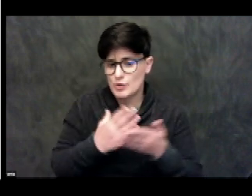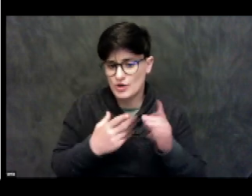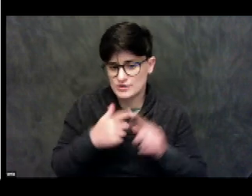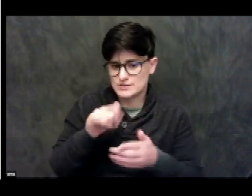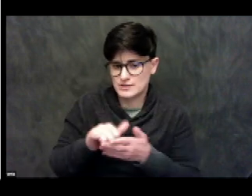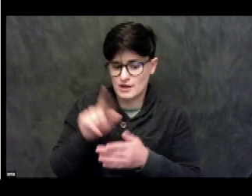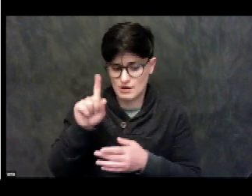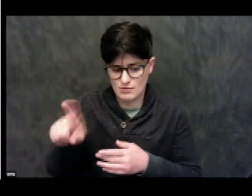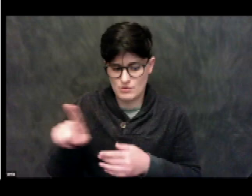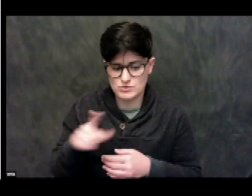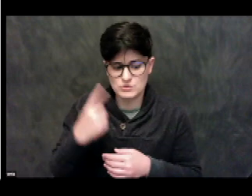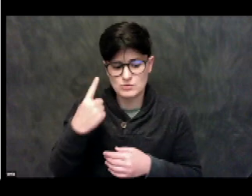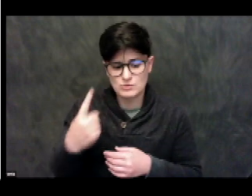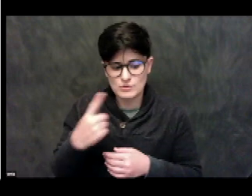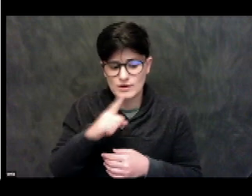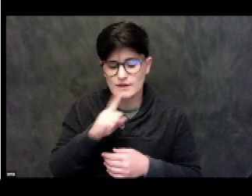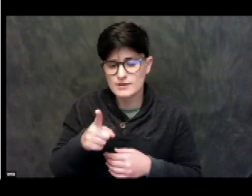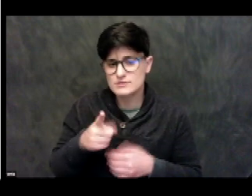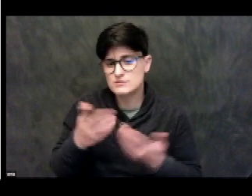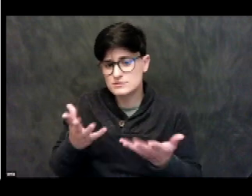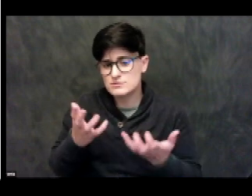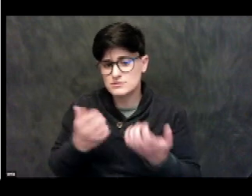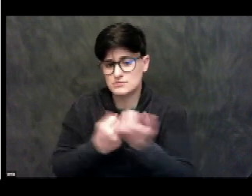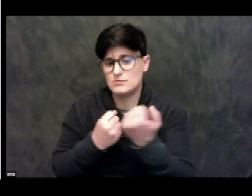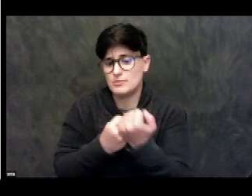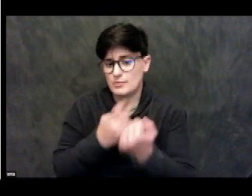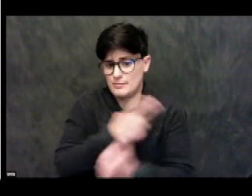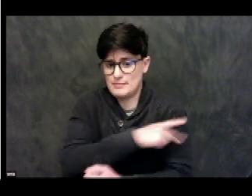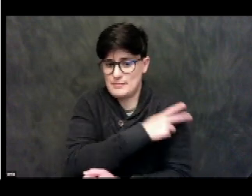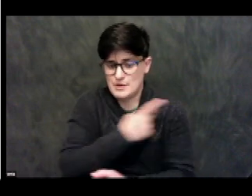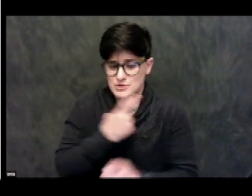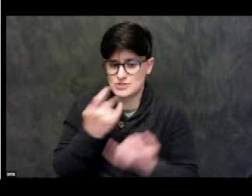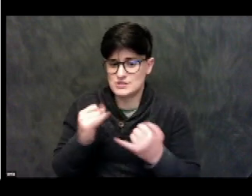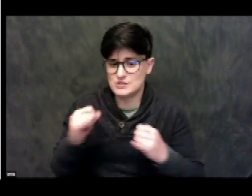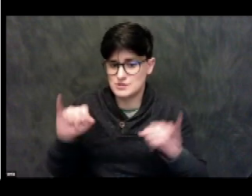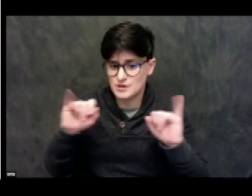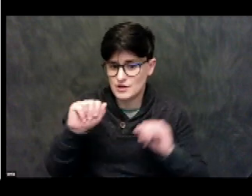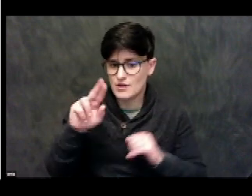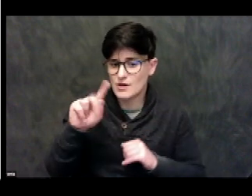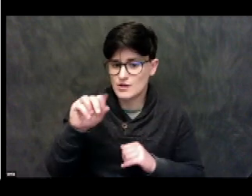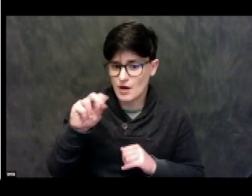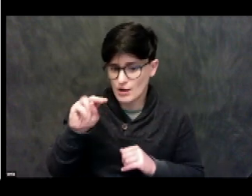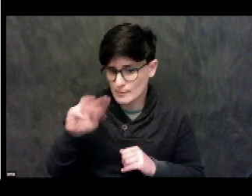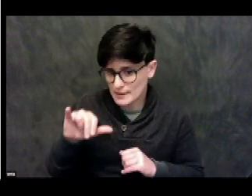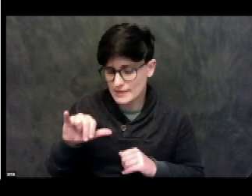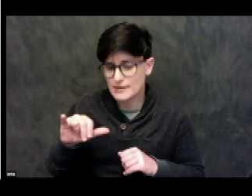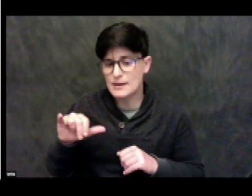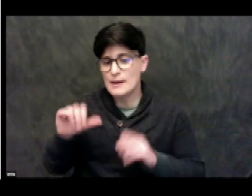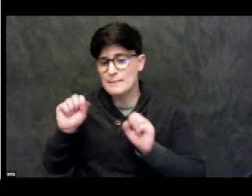One is to support patient autonomy and the ability and the desire to have an unmedicated birth.